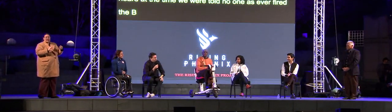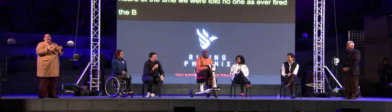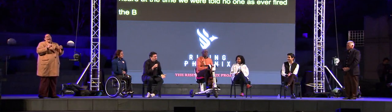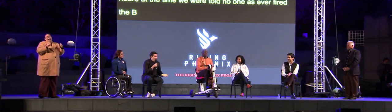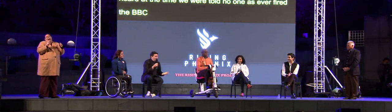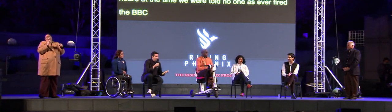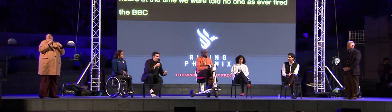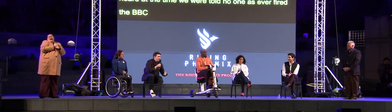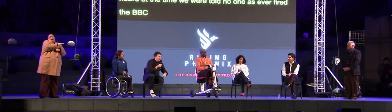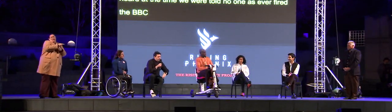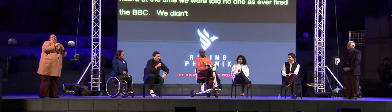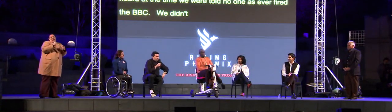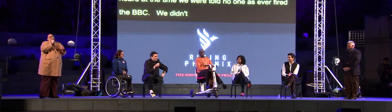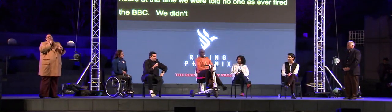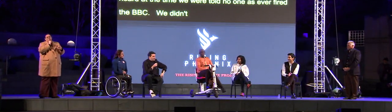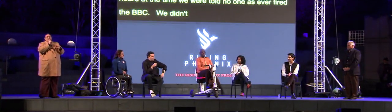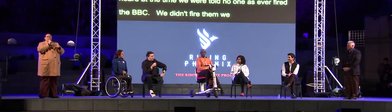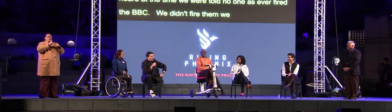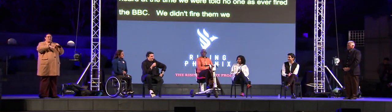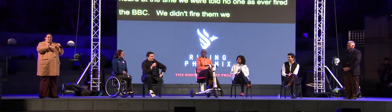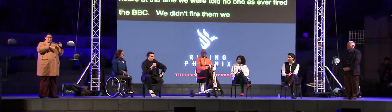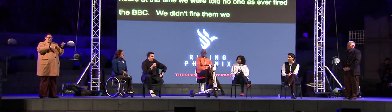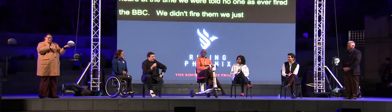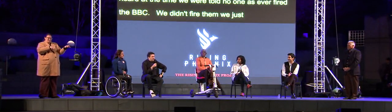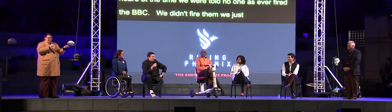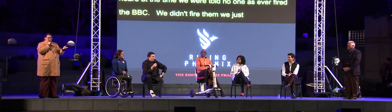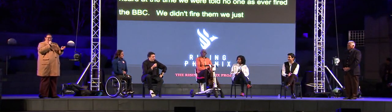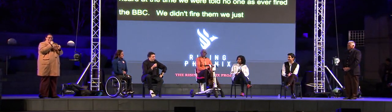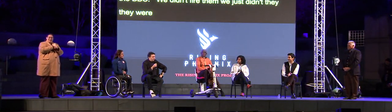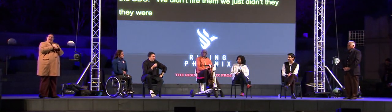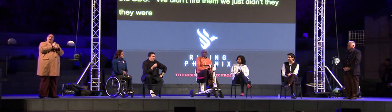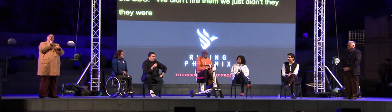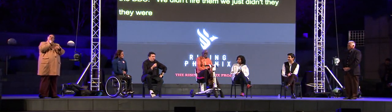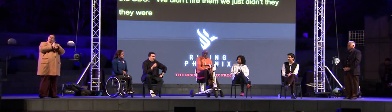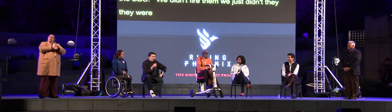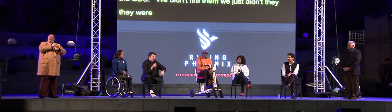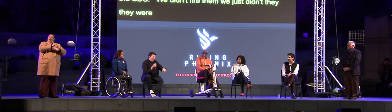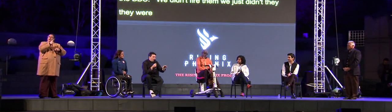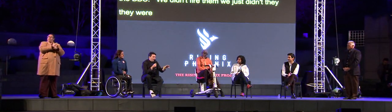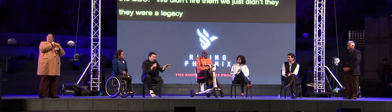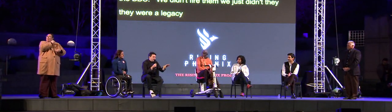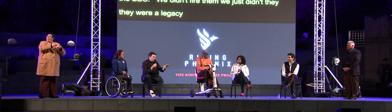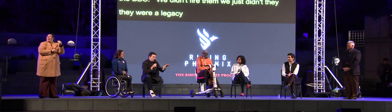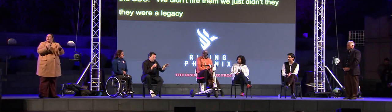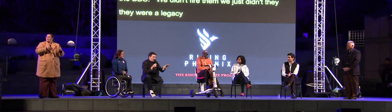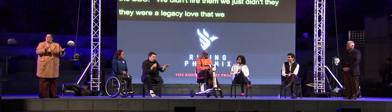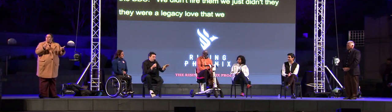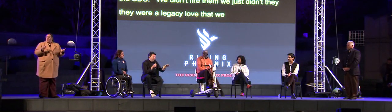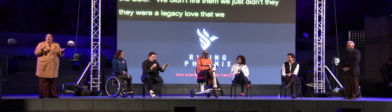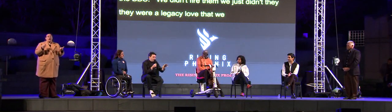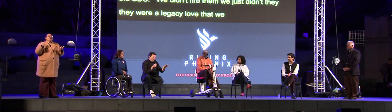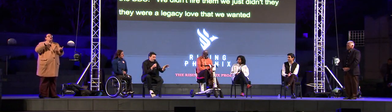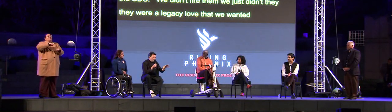We just didn't think they were going to create a legacy like we wanted to. What we did is we changed the formula.